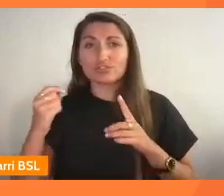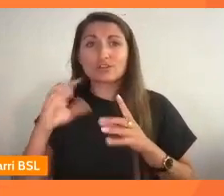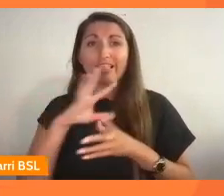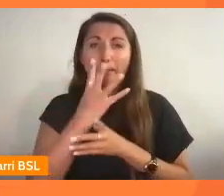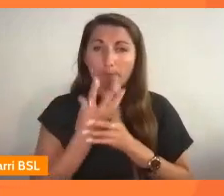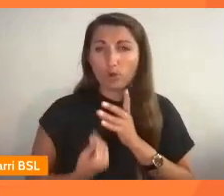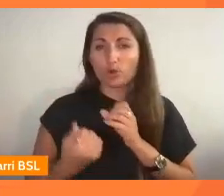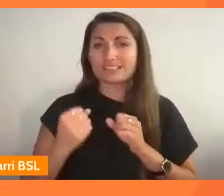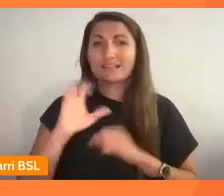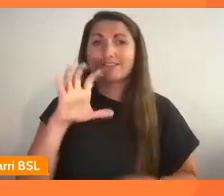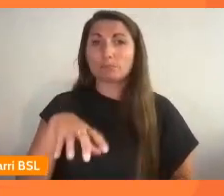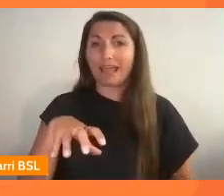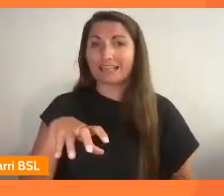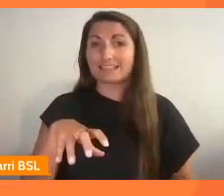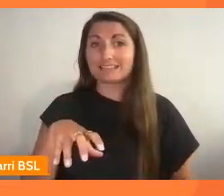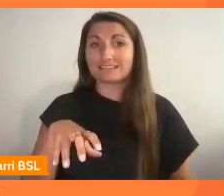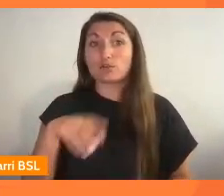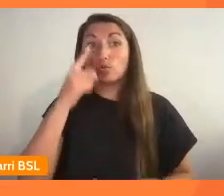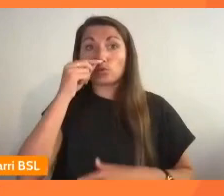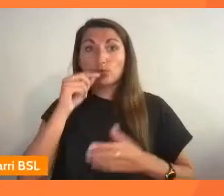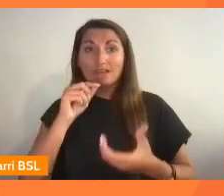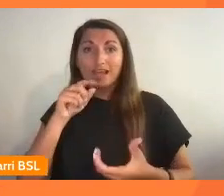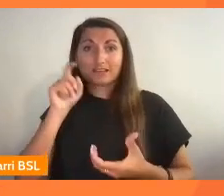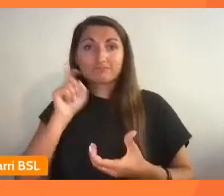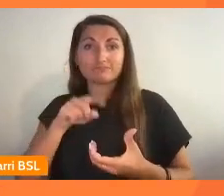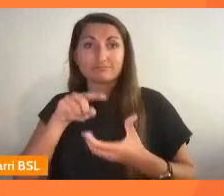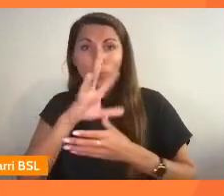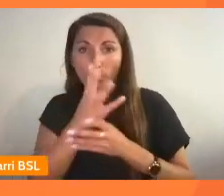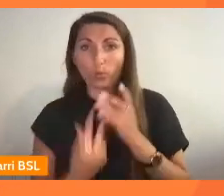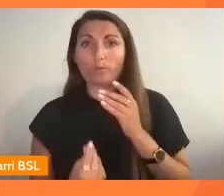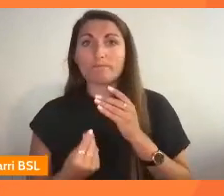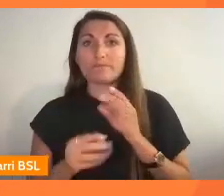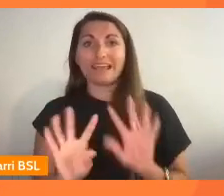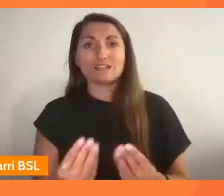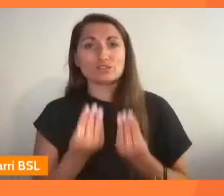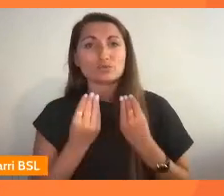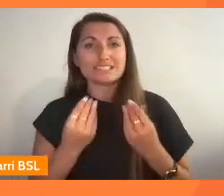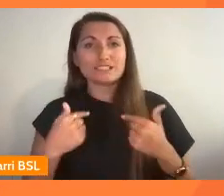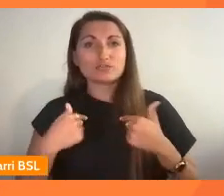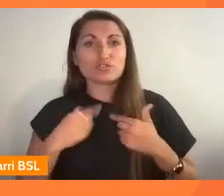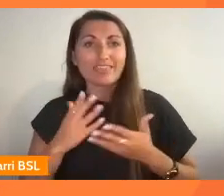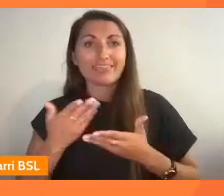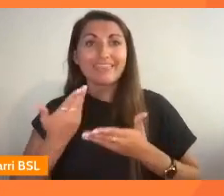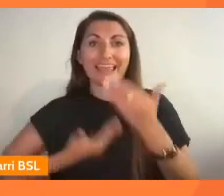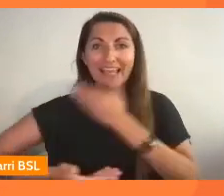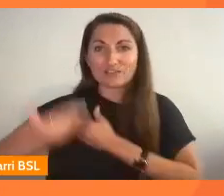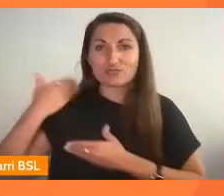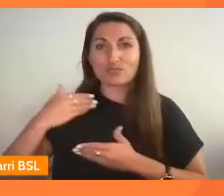that you could go into and it taught you the history of Count Dracula and